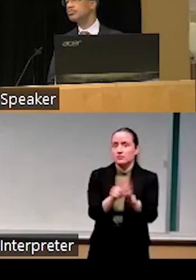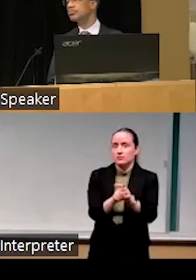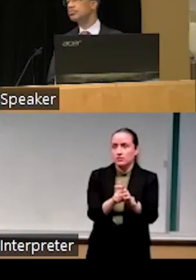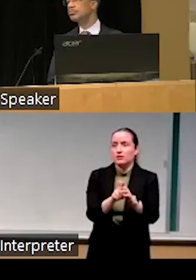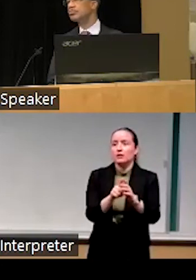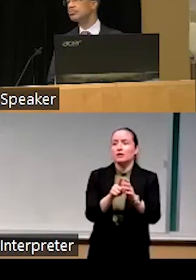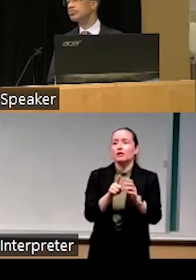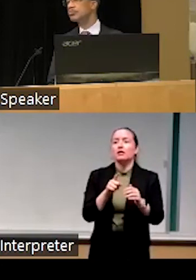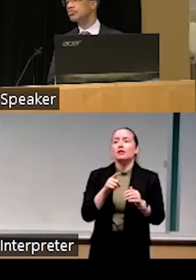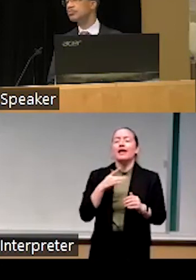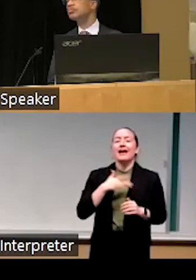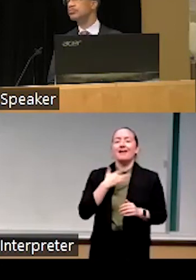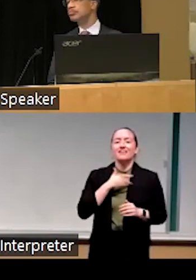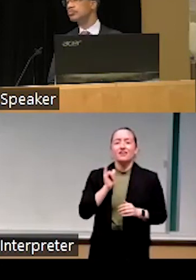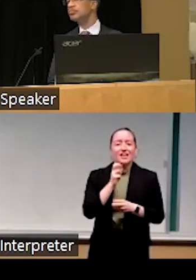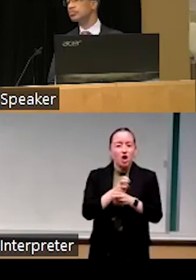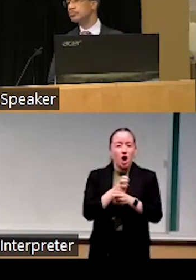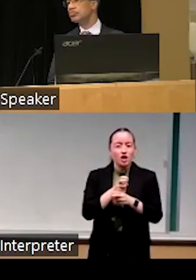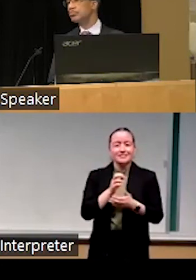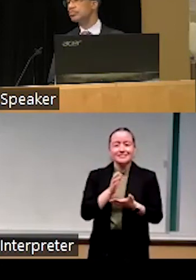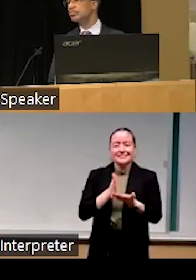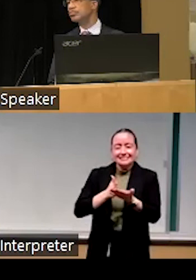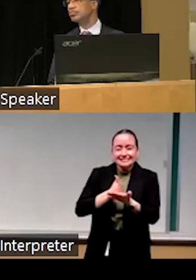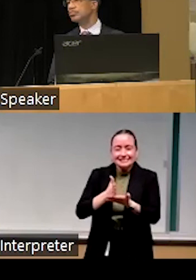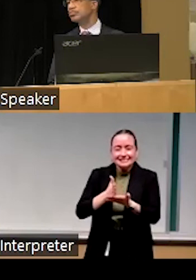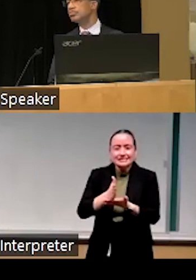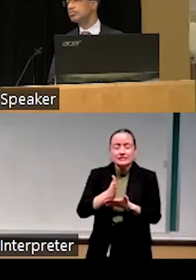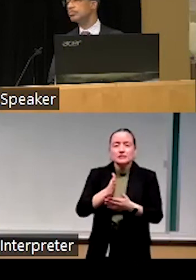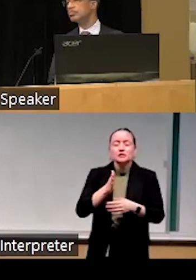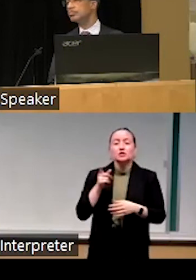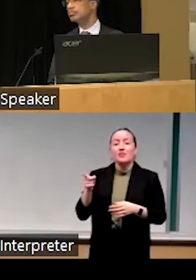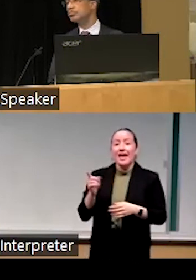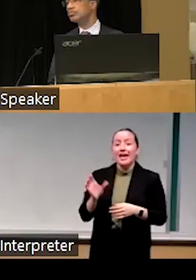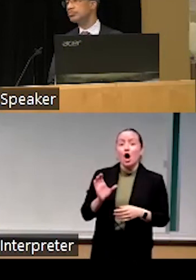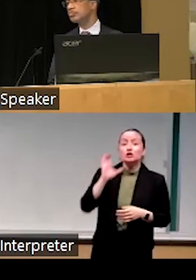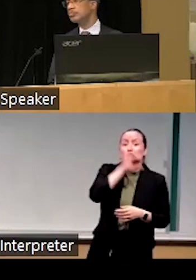almost harder to navigate where the patient almost assumes that you would have had a very